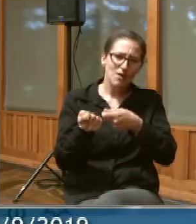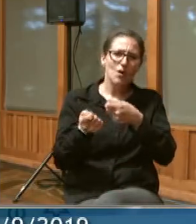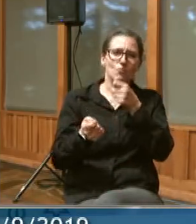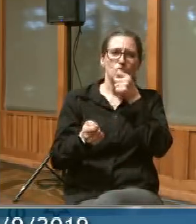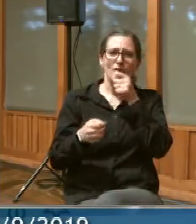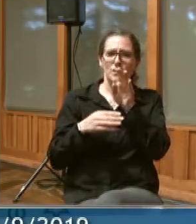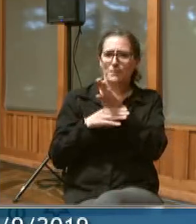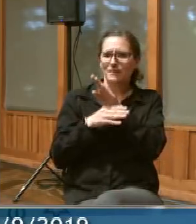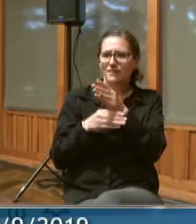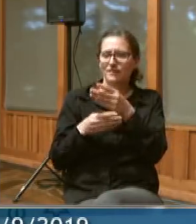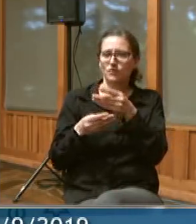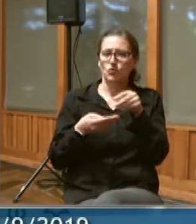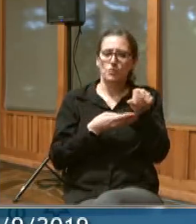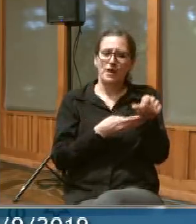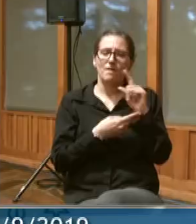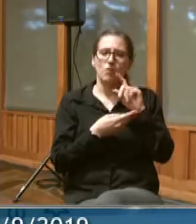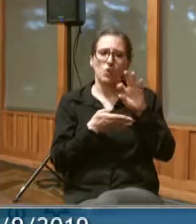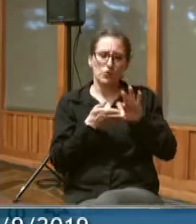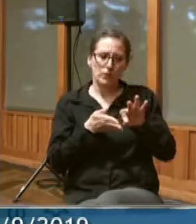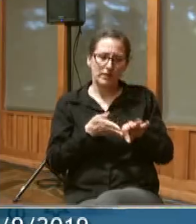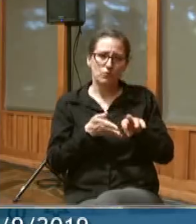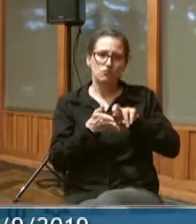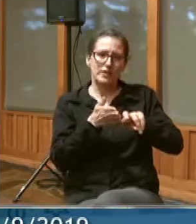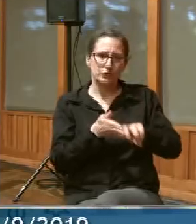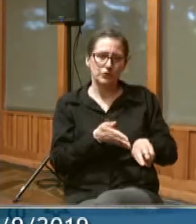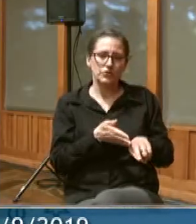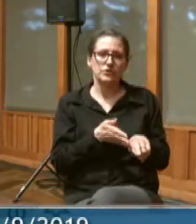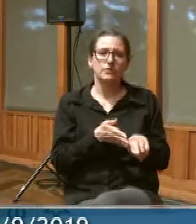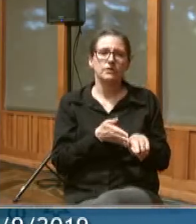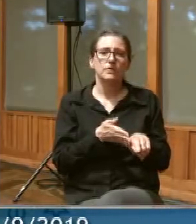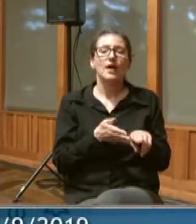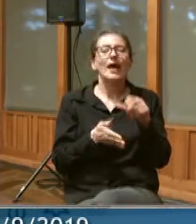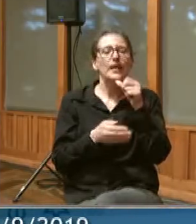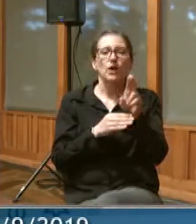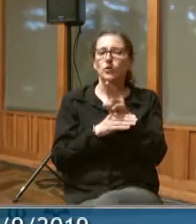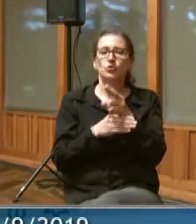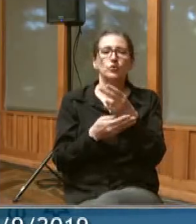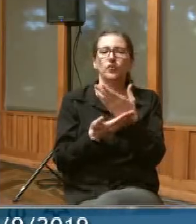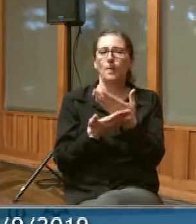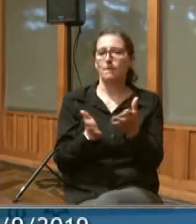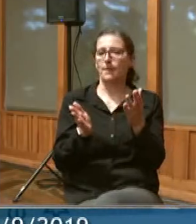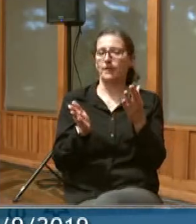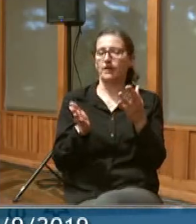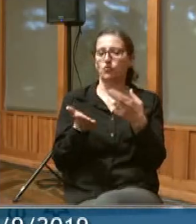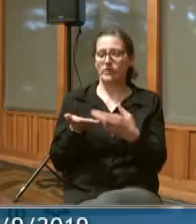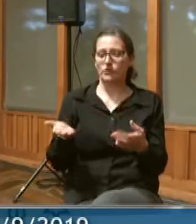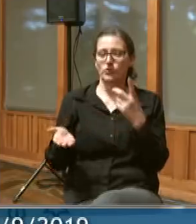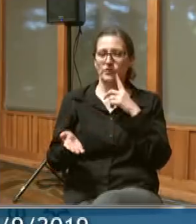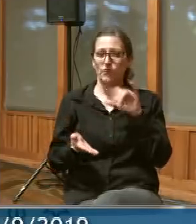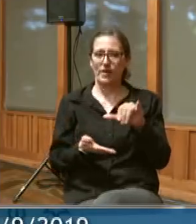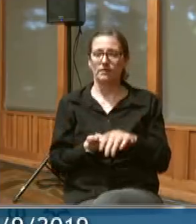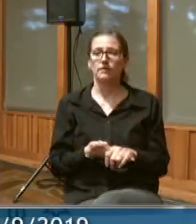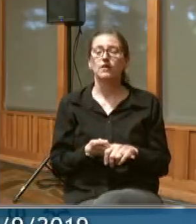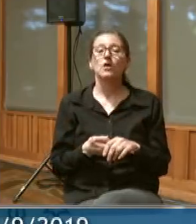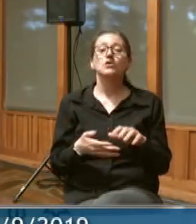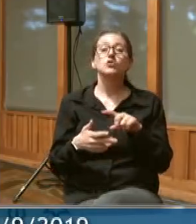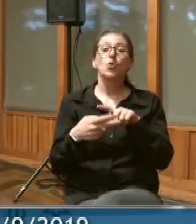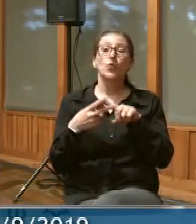JAMES BAIRD MARKET AGAIN. GREAT IDEA BUT LET'S GET PRIVATE BUSINESS TO ACTUALLY INVEST IN